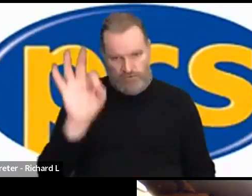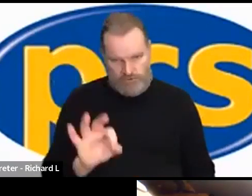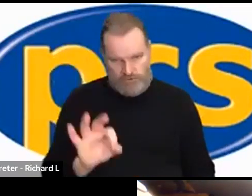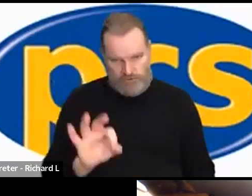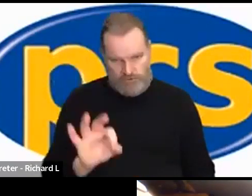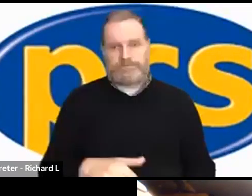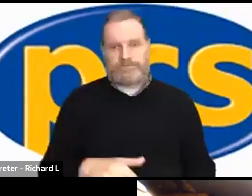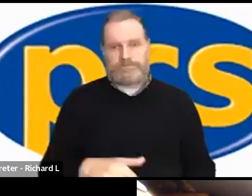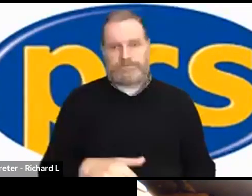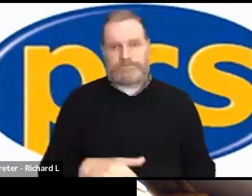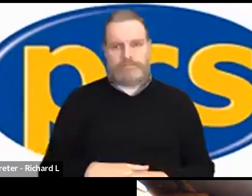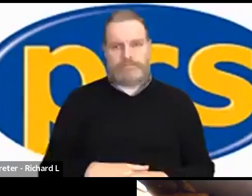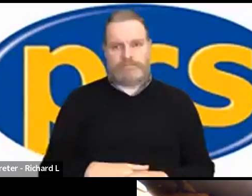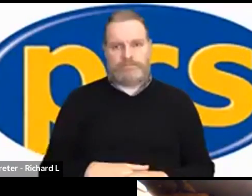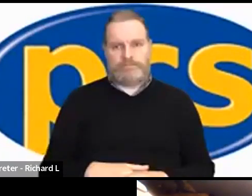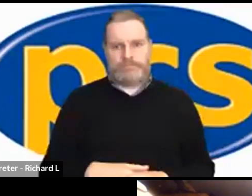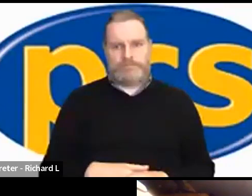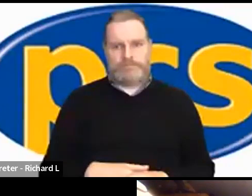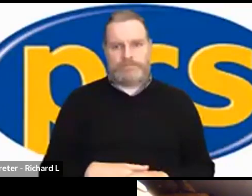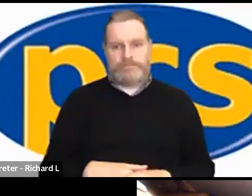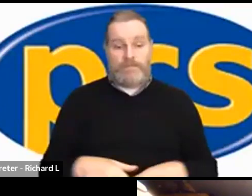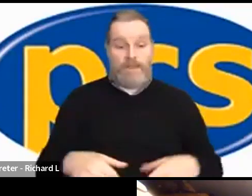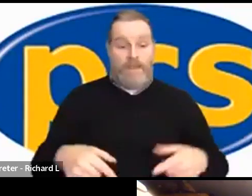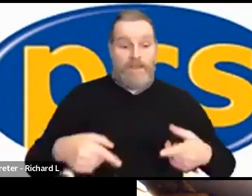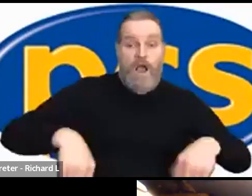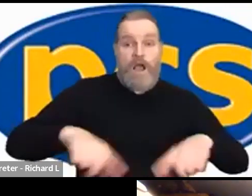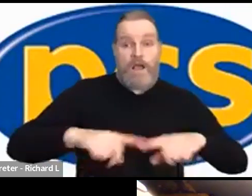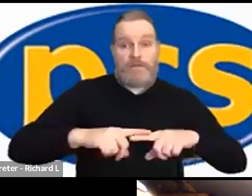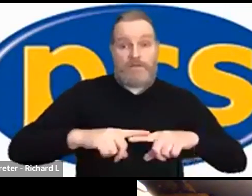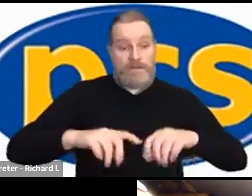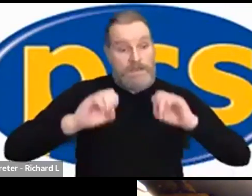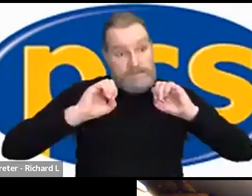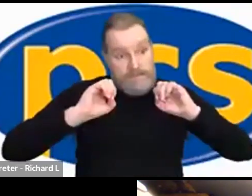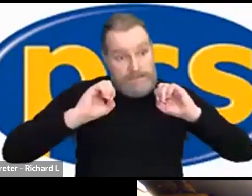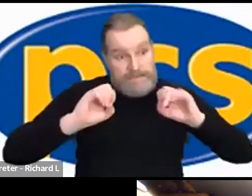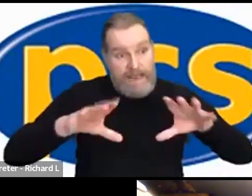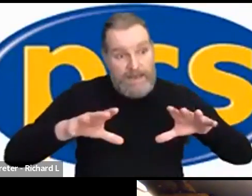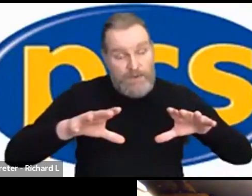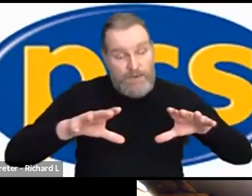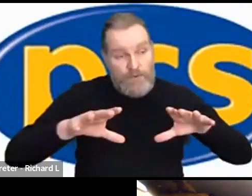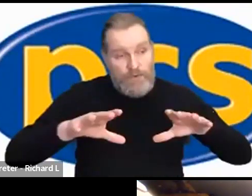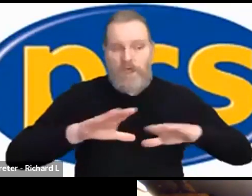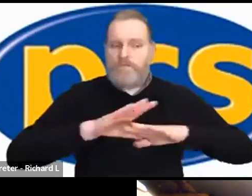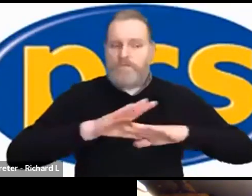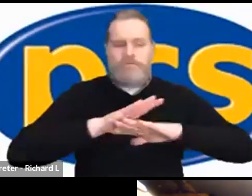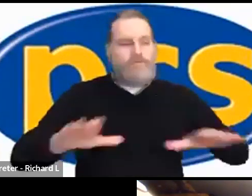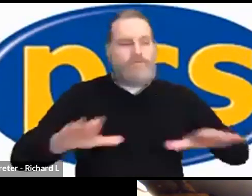And in order in order for the Union in order for the Union to tell people not to work not to work overtime and have a